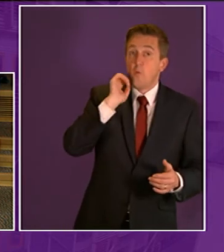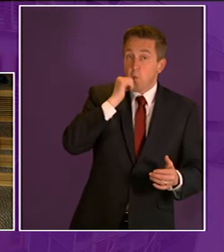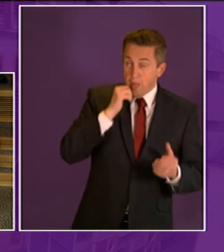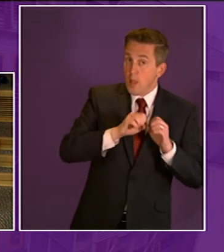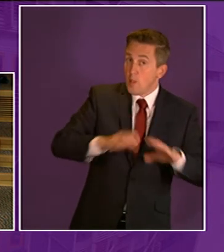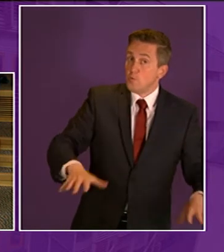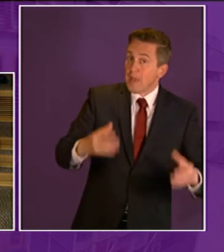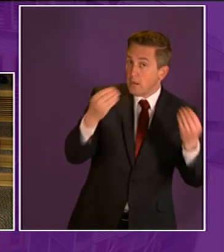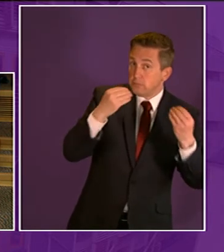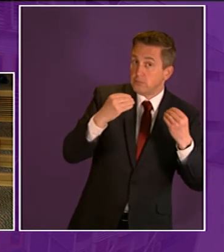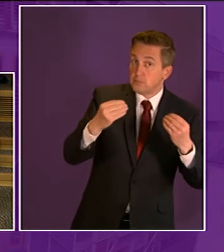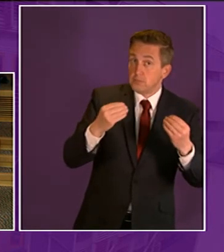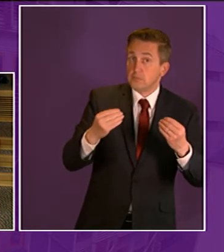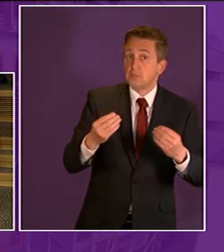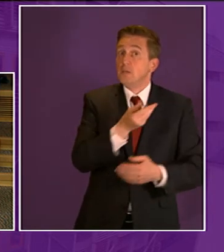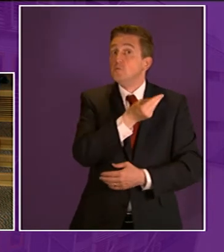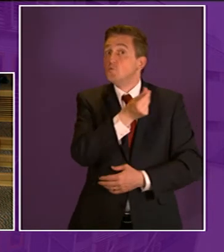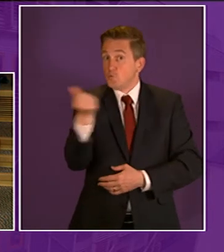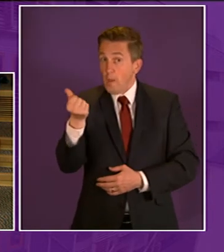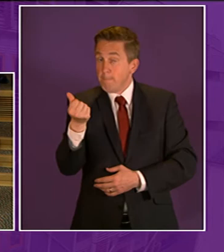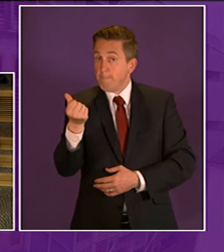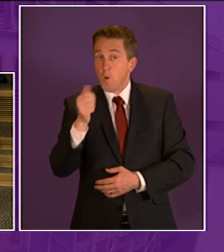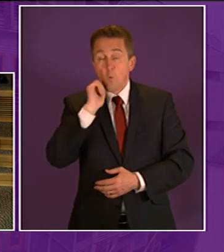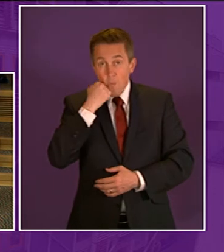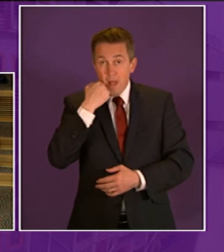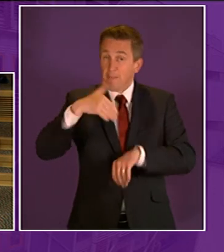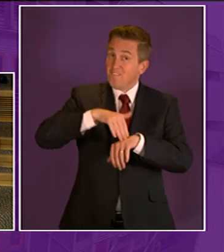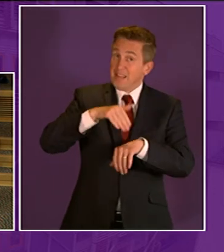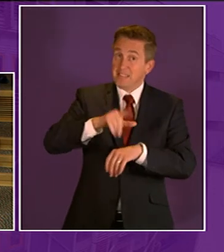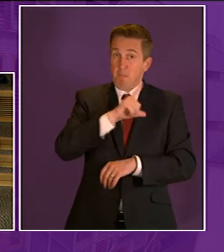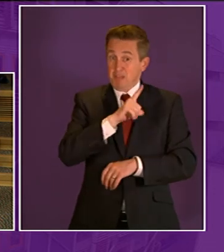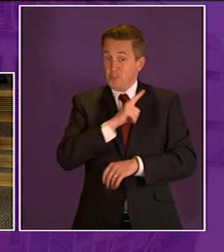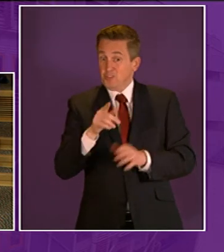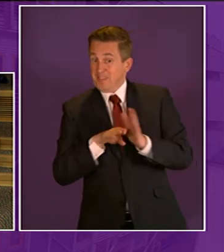crucial, end-of-year period, some will be at real risk of not being able to progress